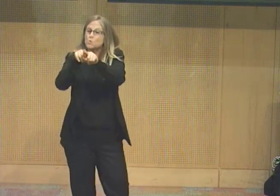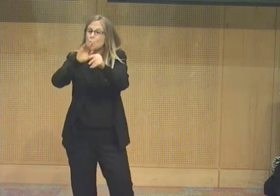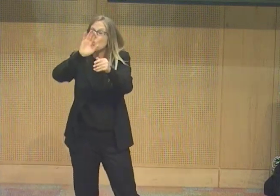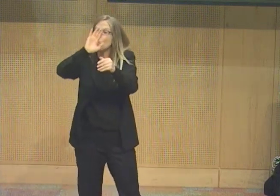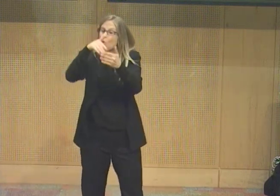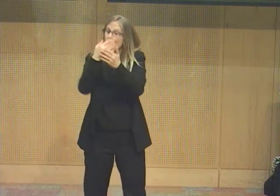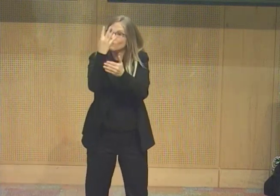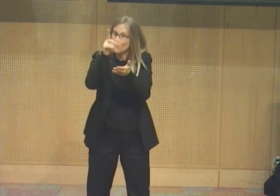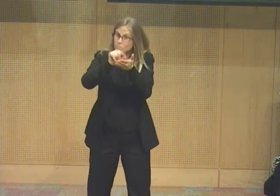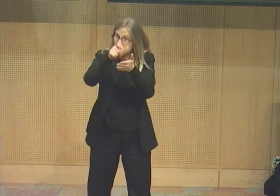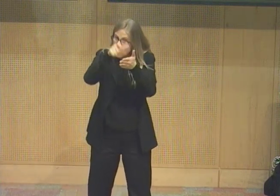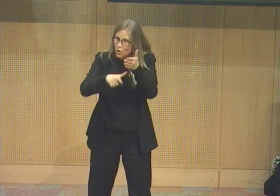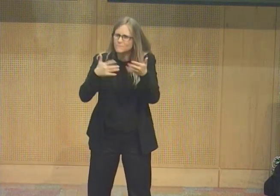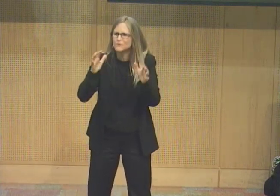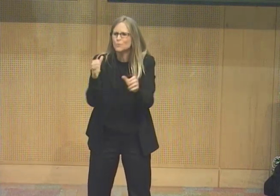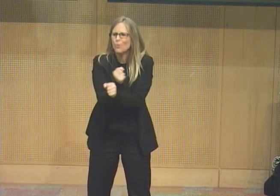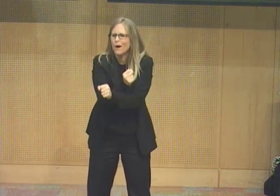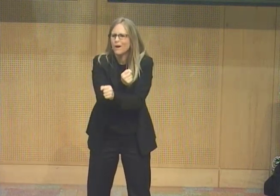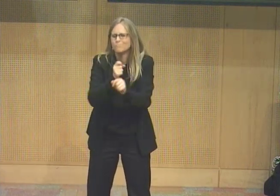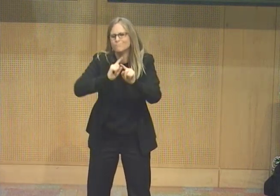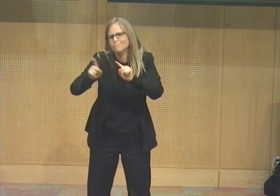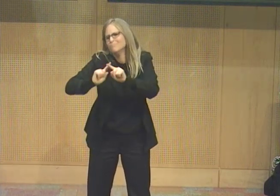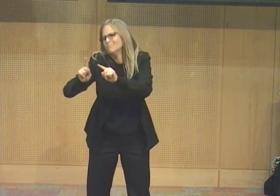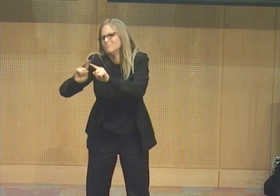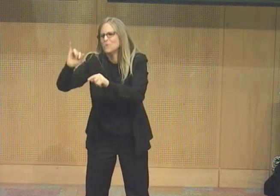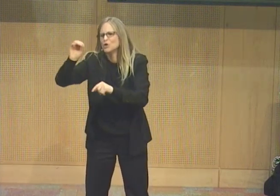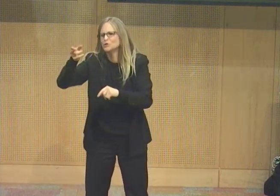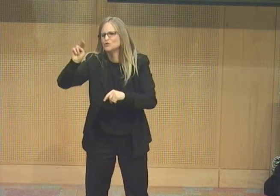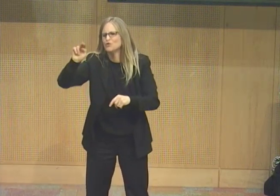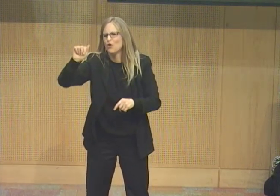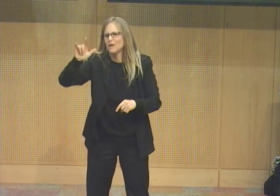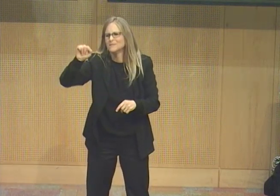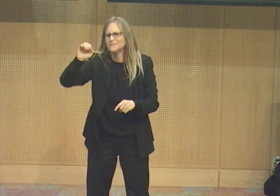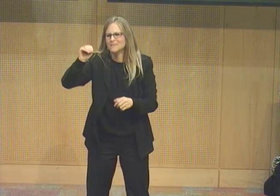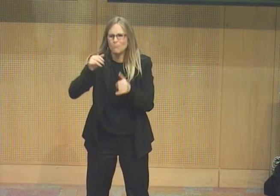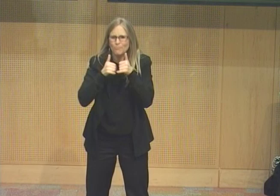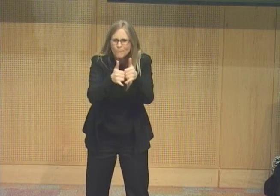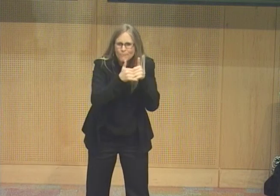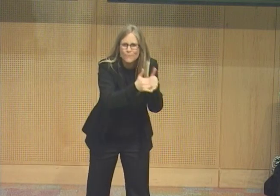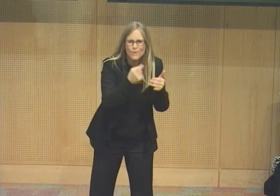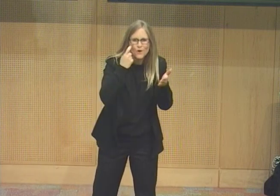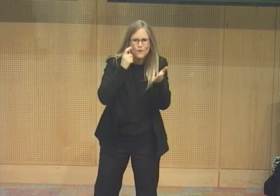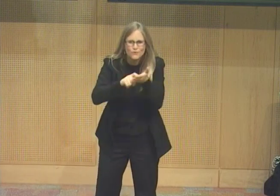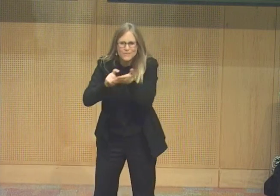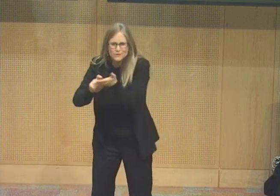all of these newspapers are award-winning media outlets.